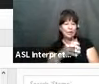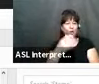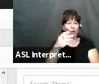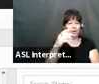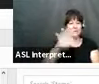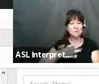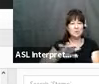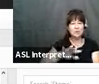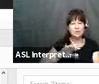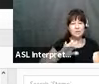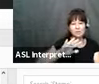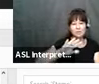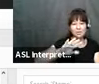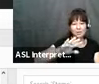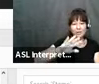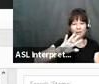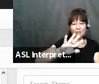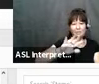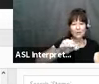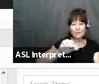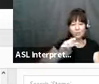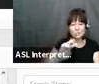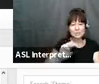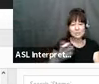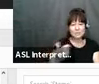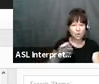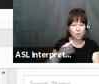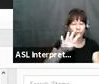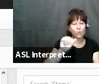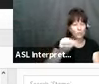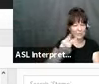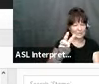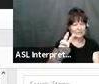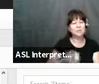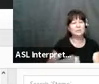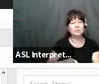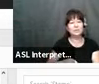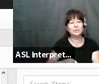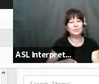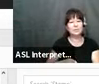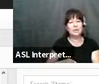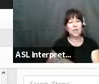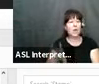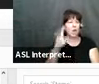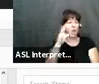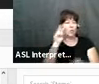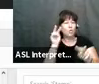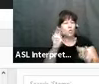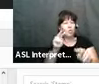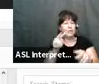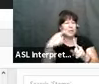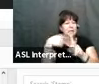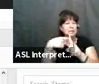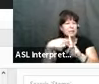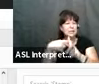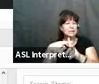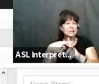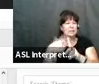three I'm sorry, five point nine. And then looking at testing positivity, we're also an outlier in the Bay Area